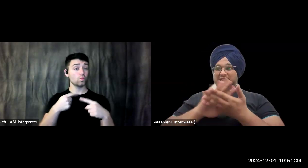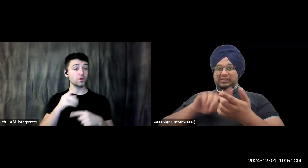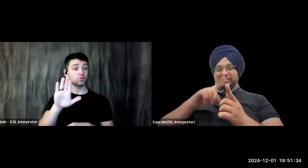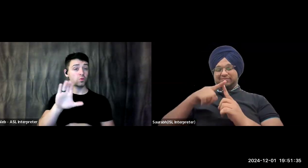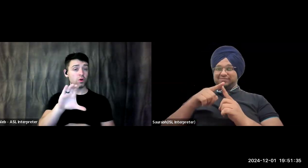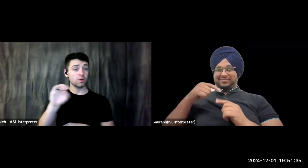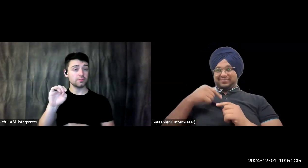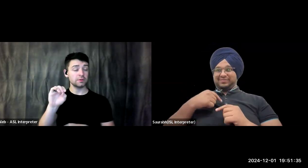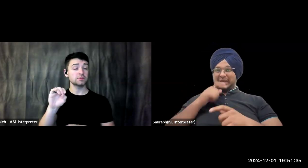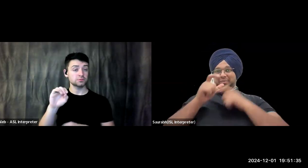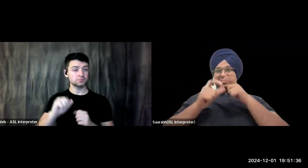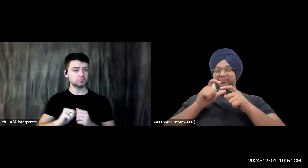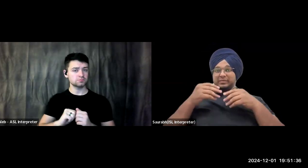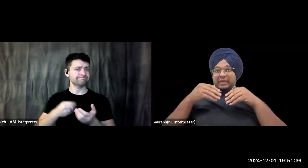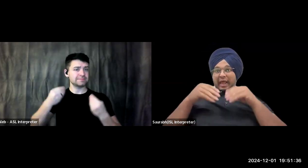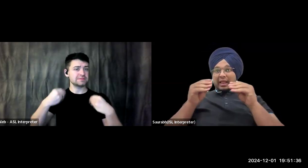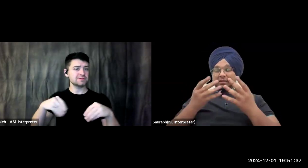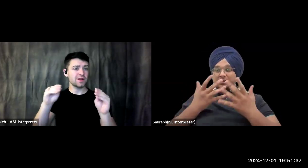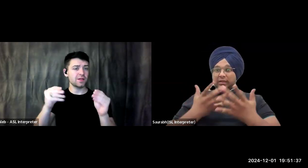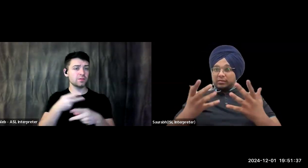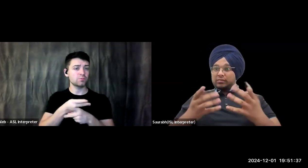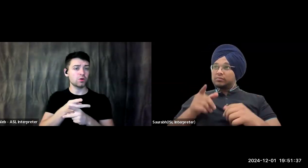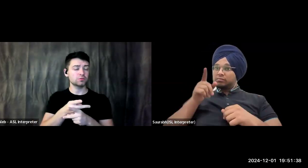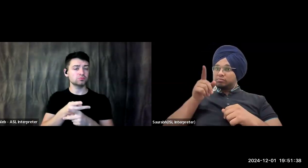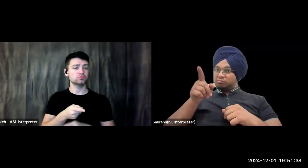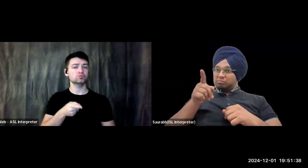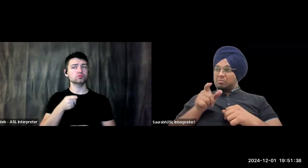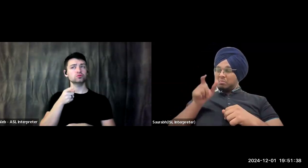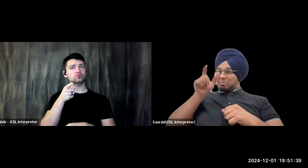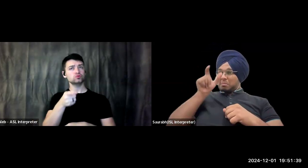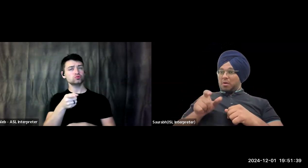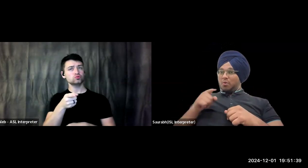do you pair the person with